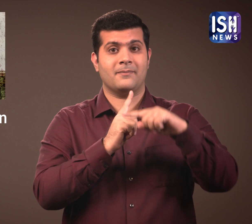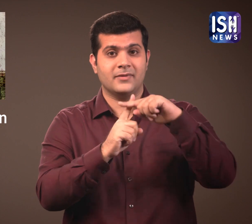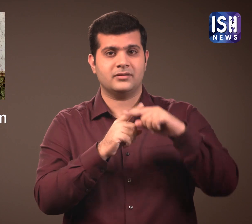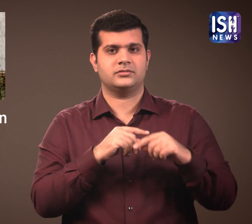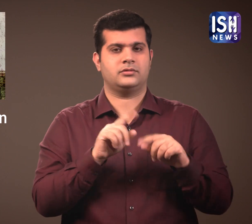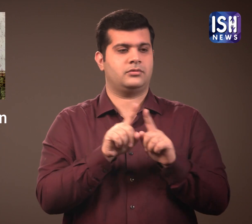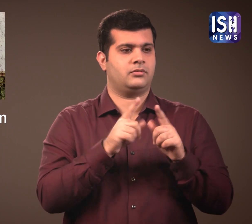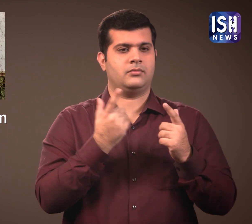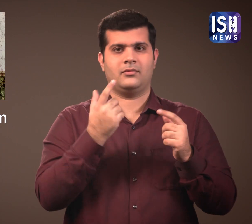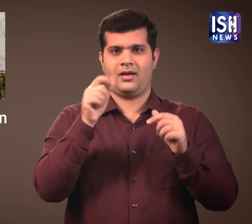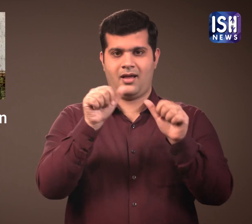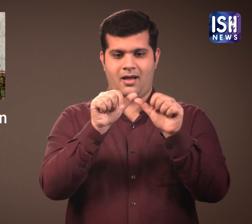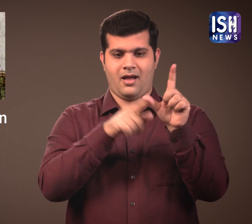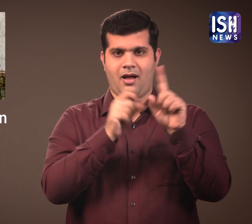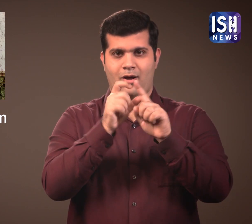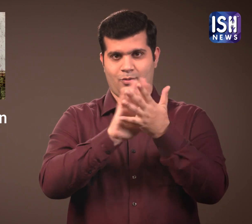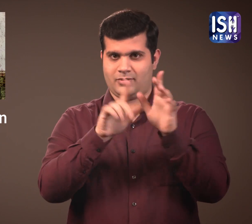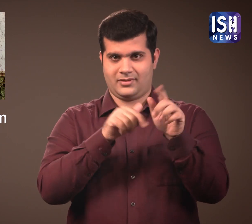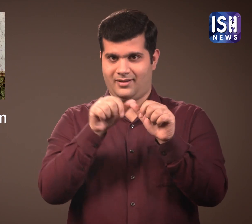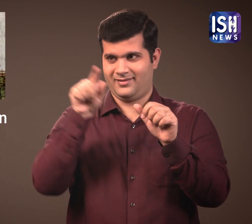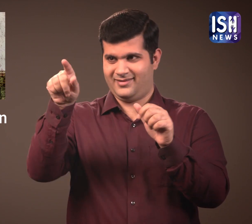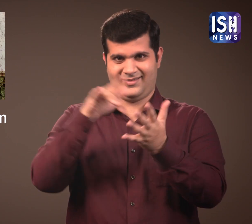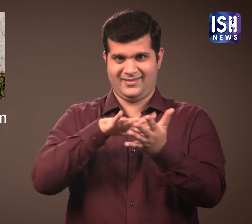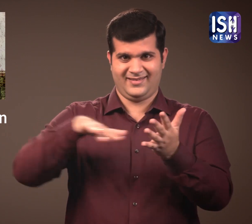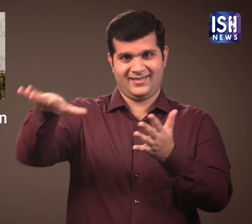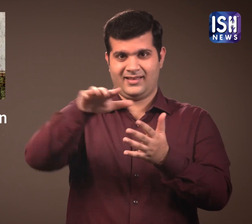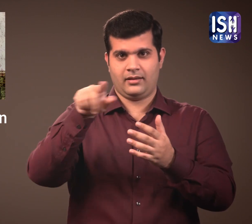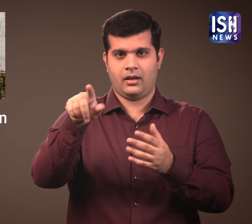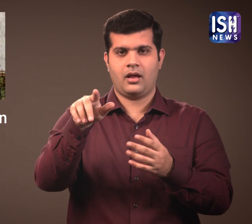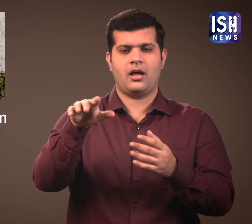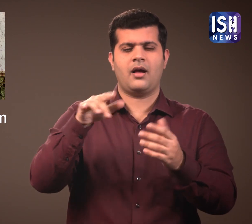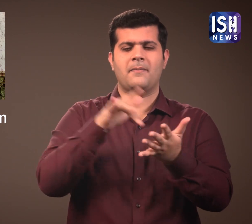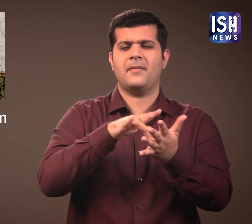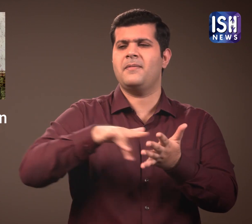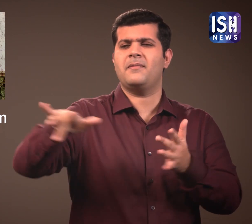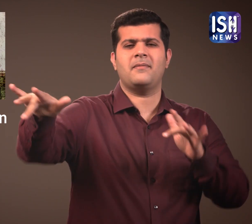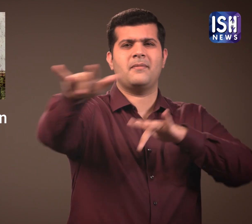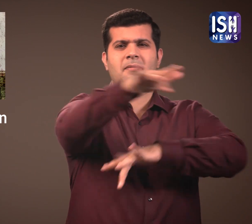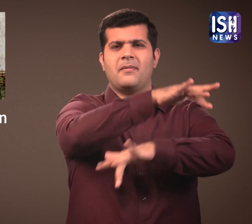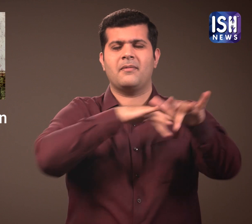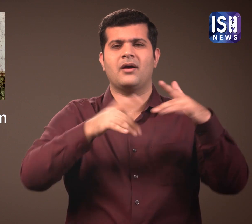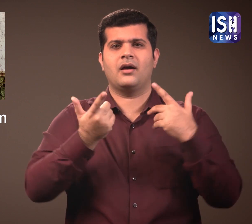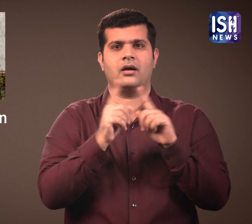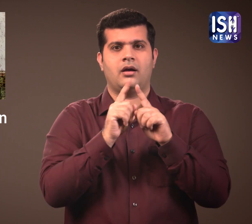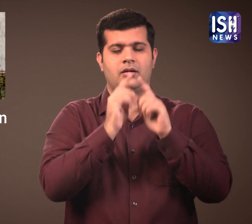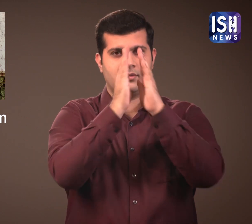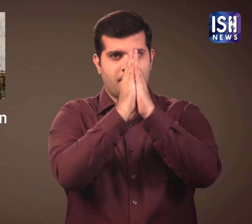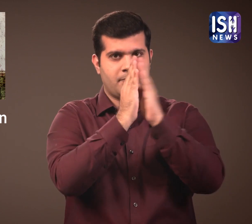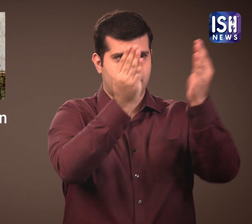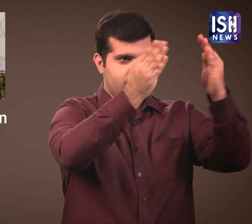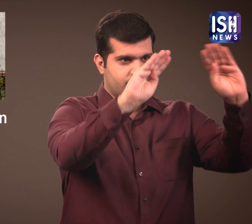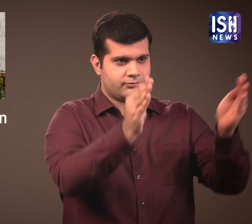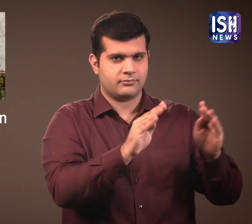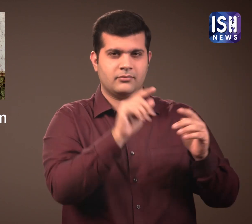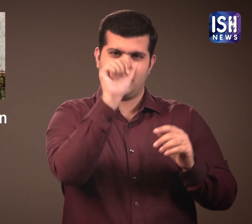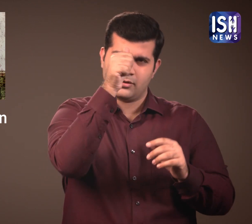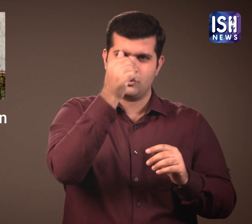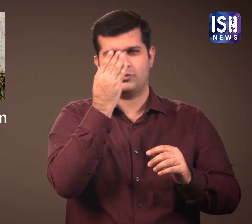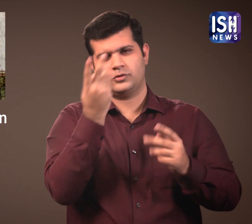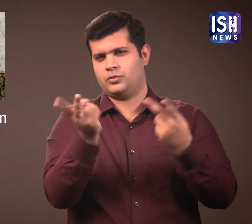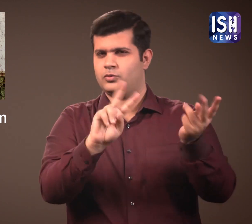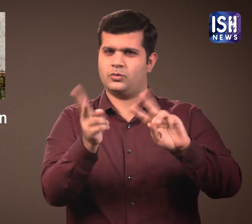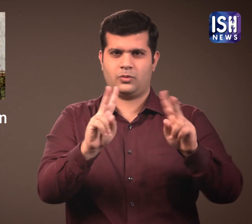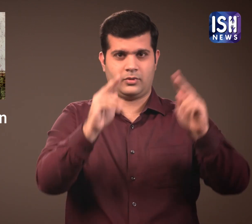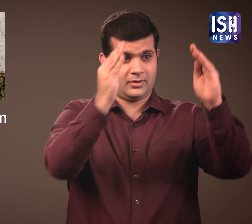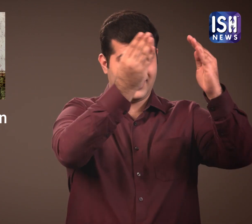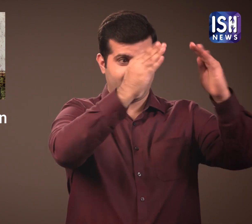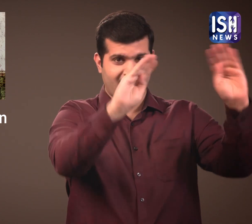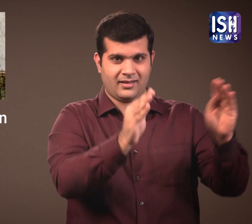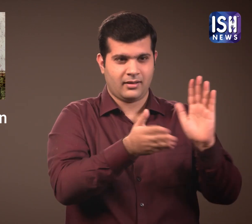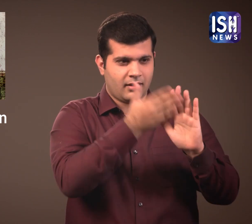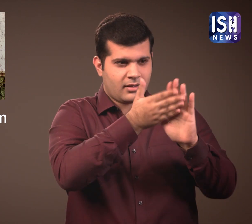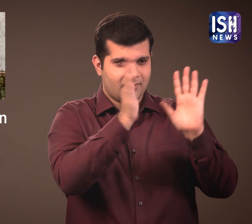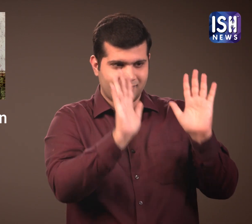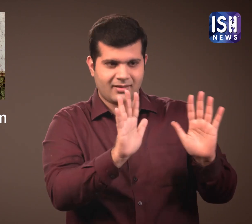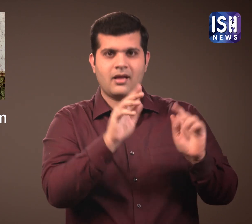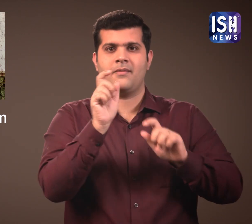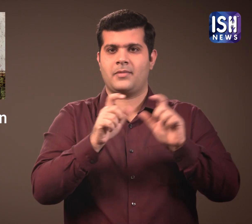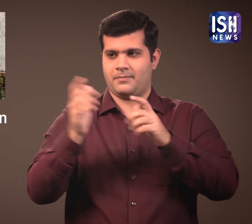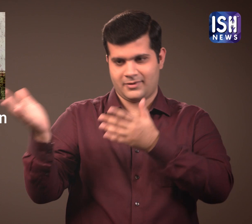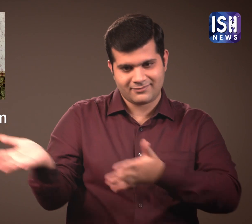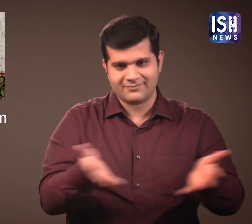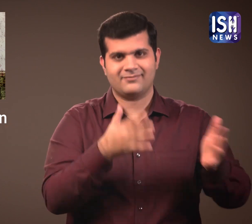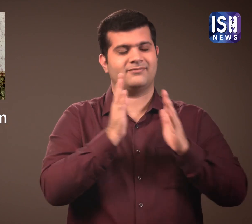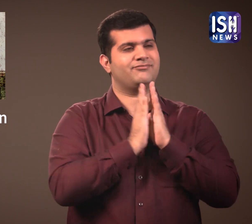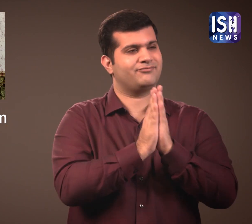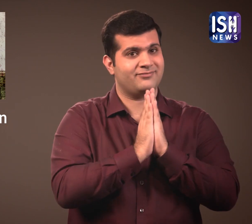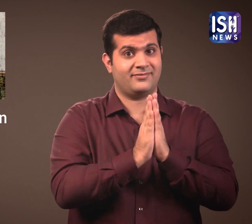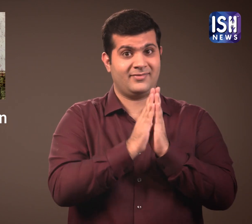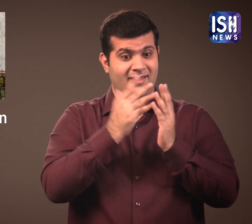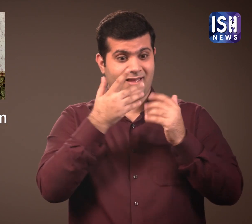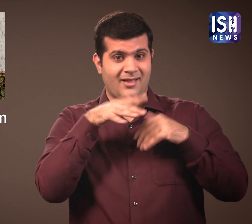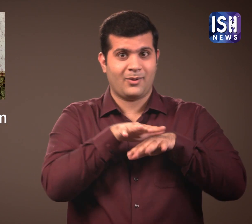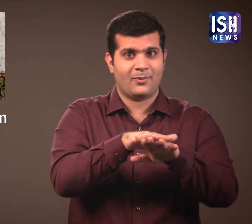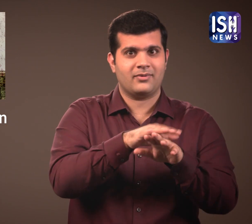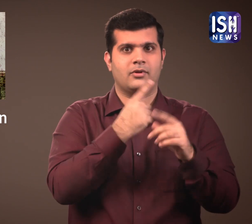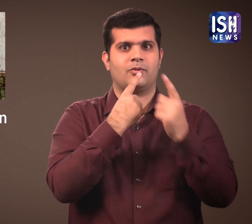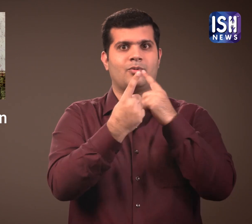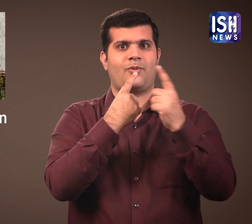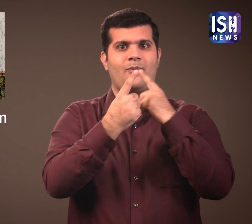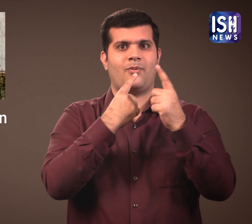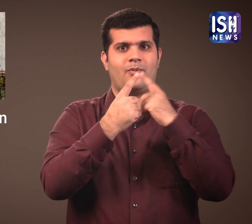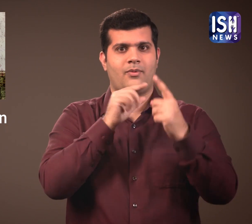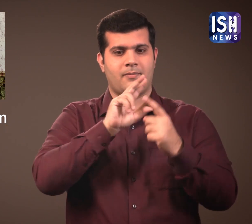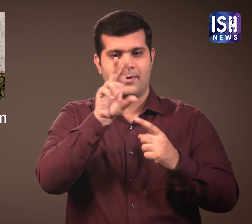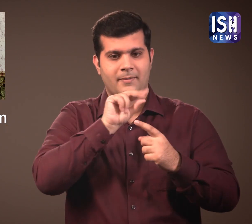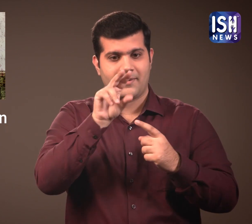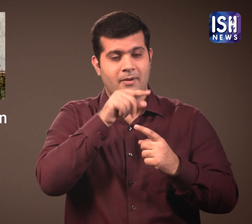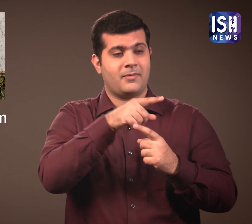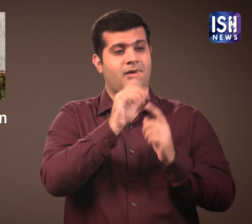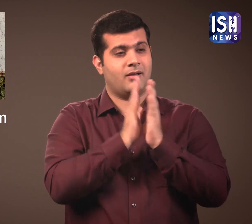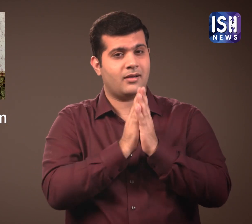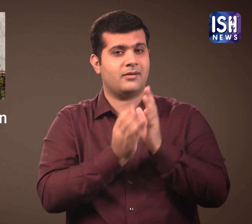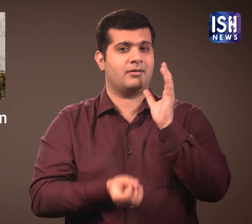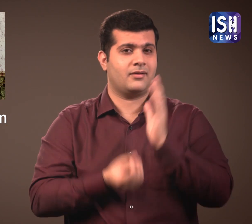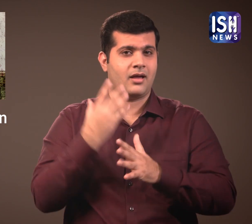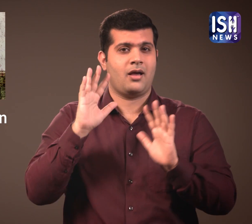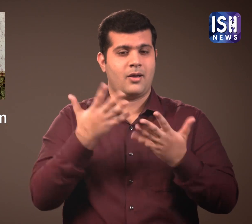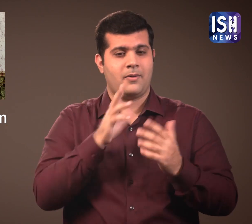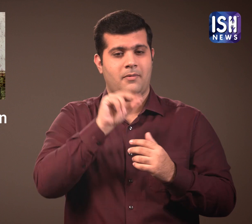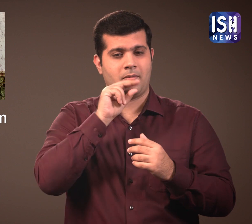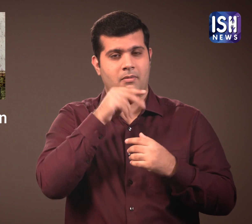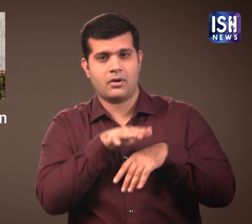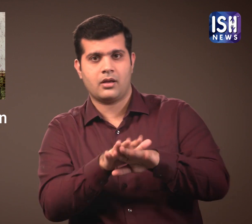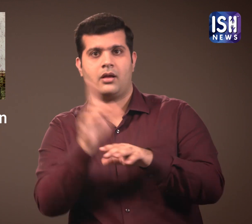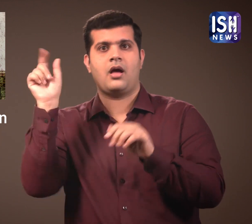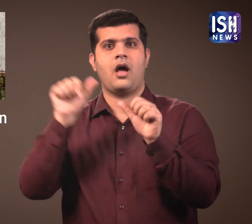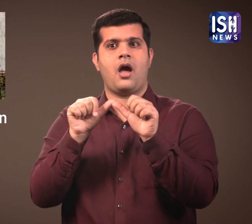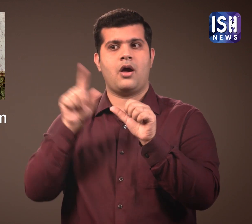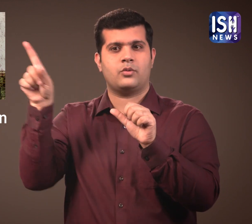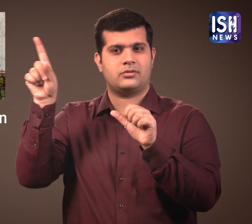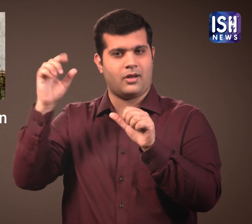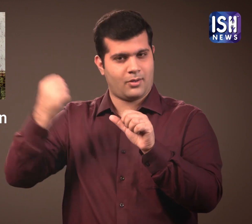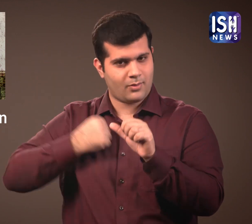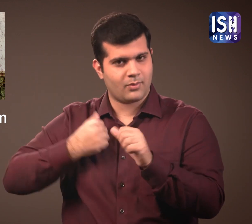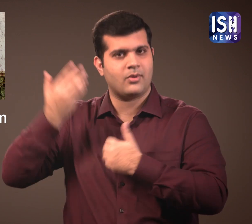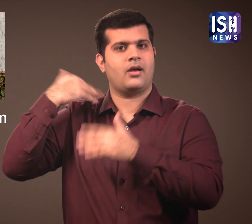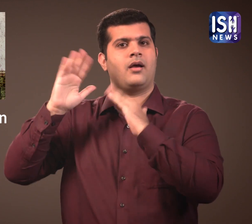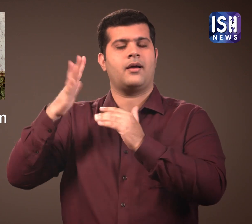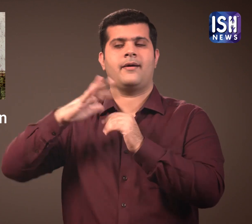In Ayodhya's temples and mosques when people go to pray at the same time lectures are held.